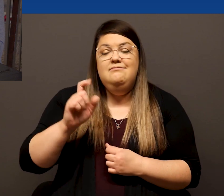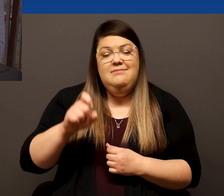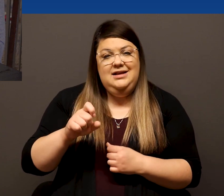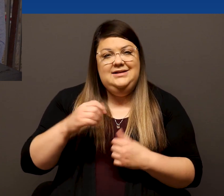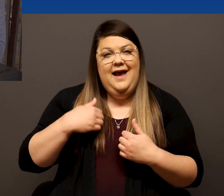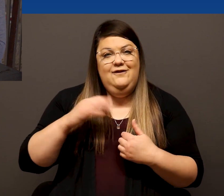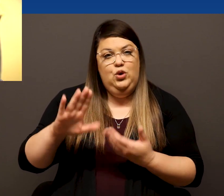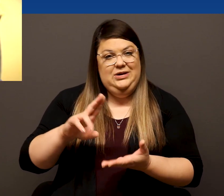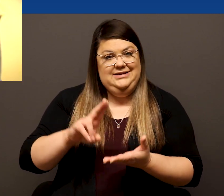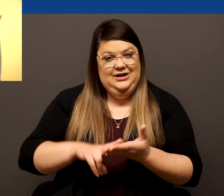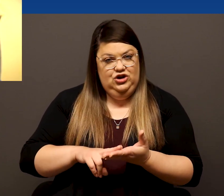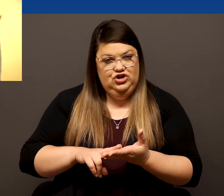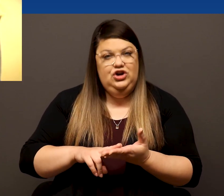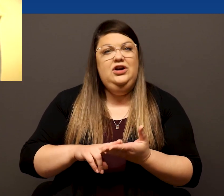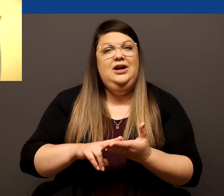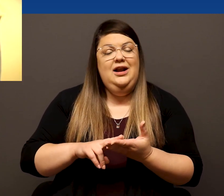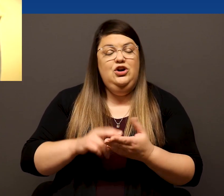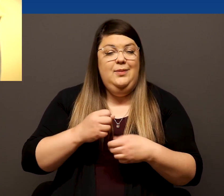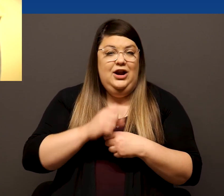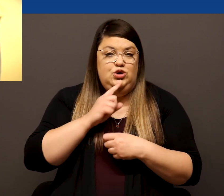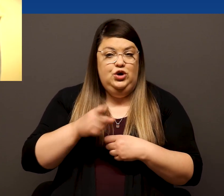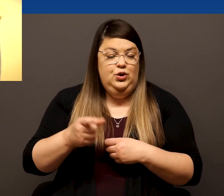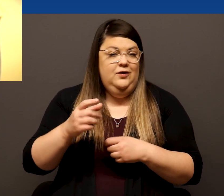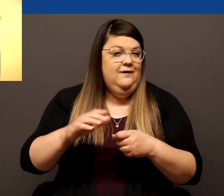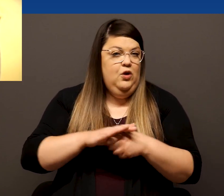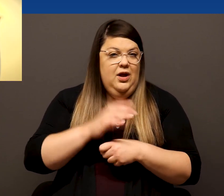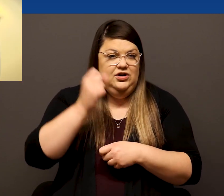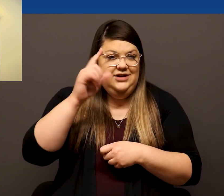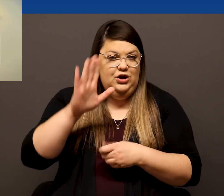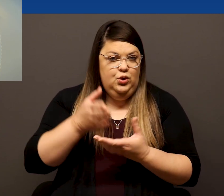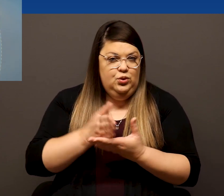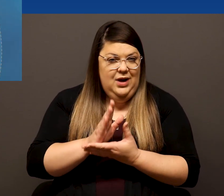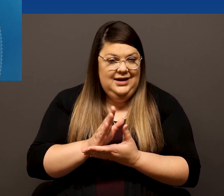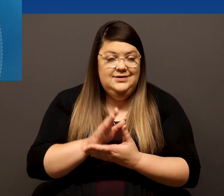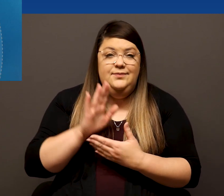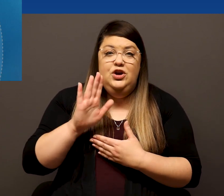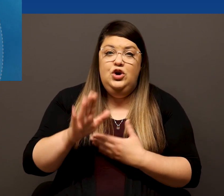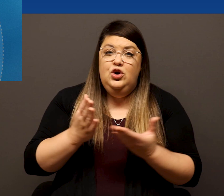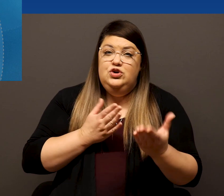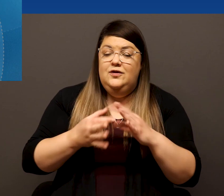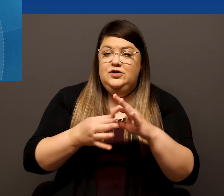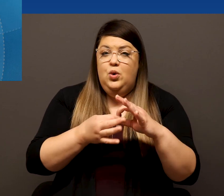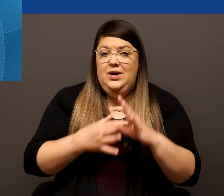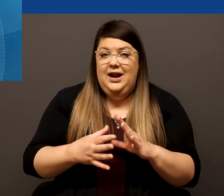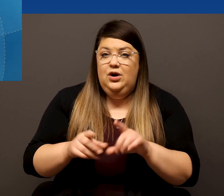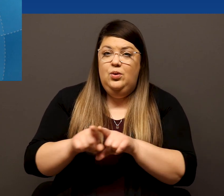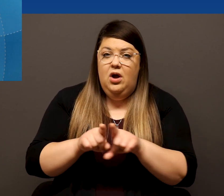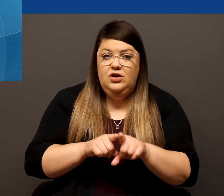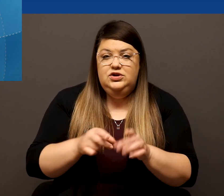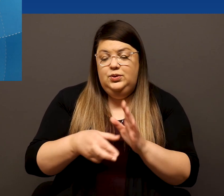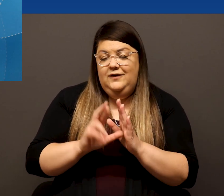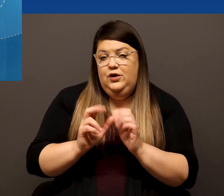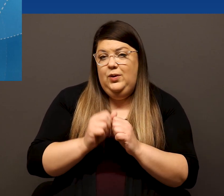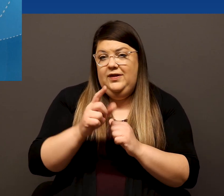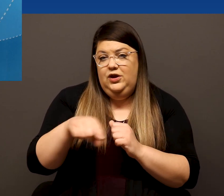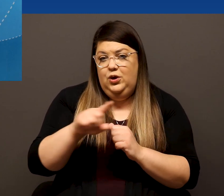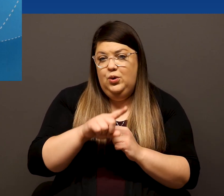to show that you fully understand your rights. Your service coordinator will also review with you the child and family rights